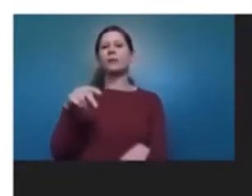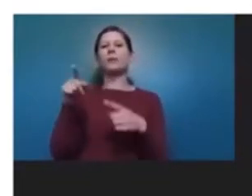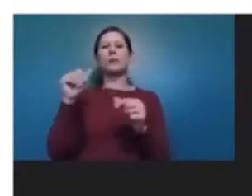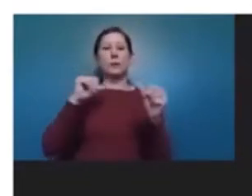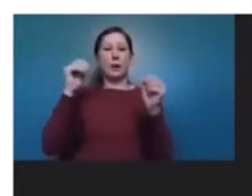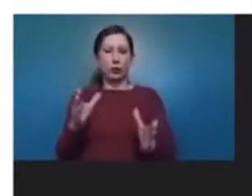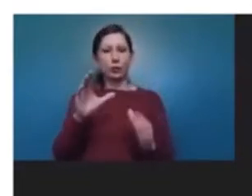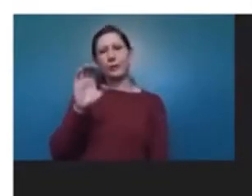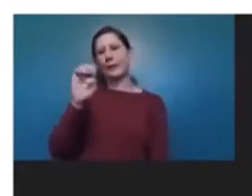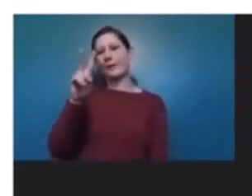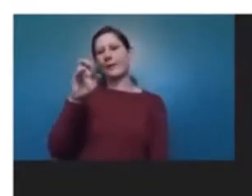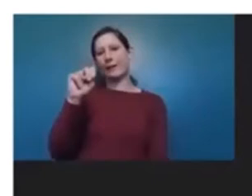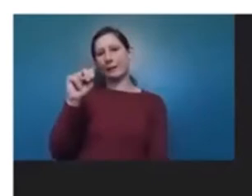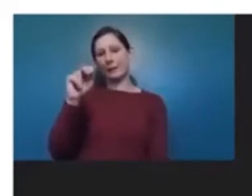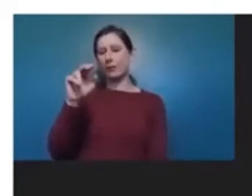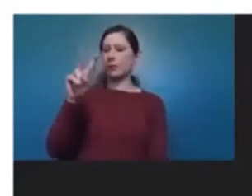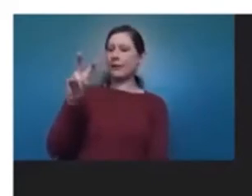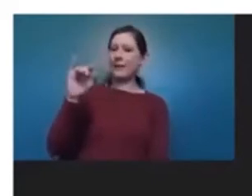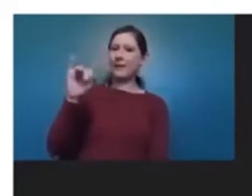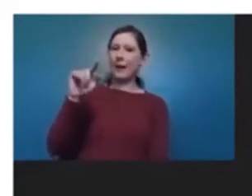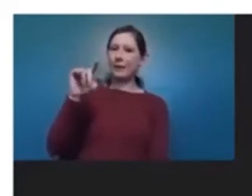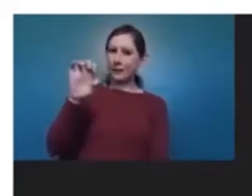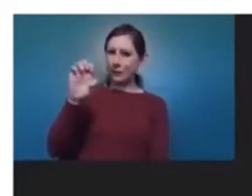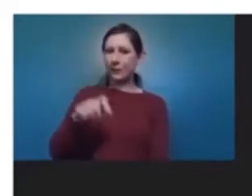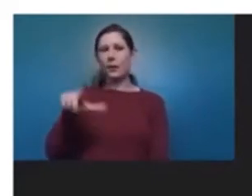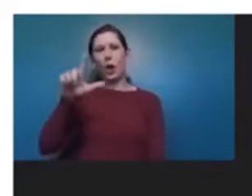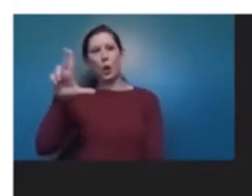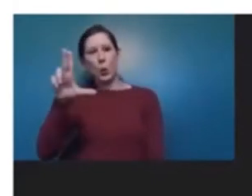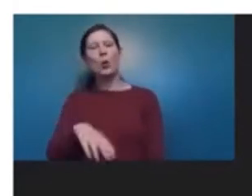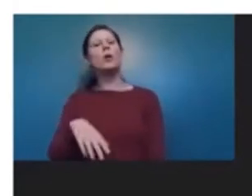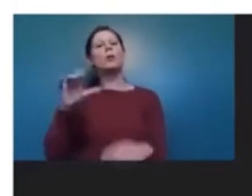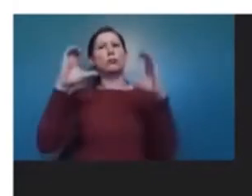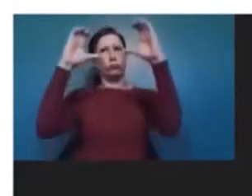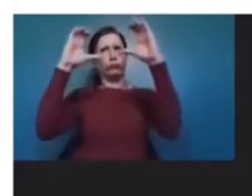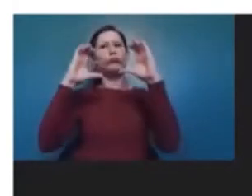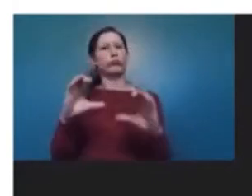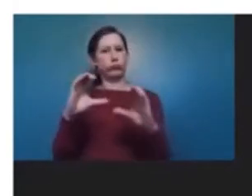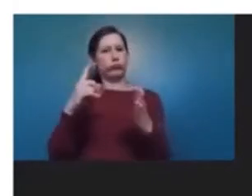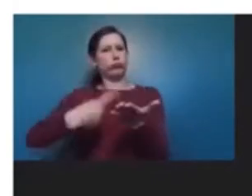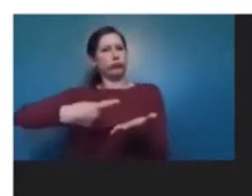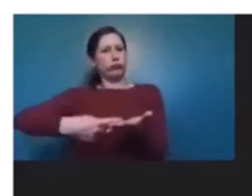screen capture shows two people sitting in their homes with their videos stacked on top one over the other. Colin is on